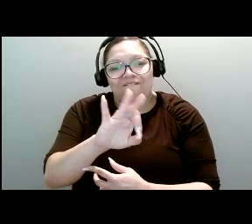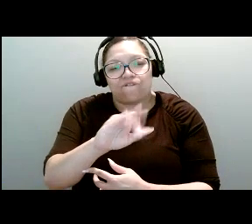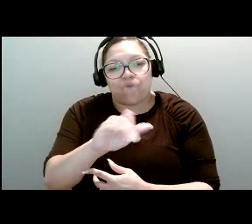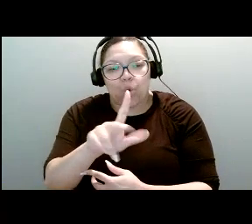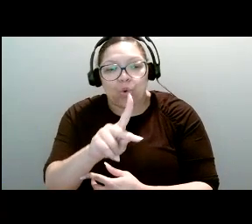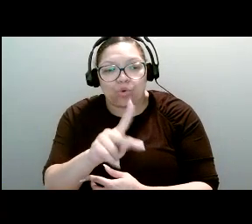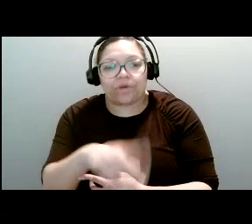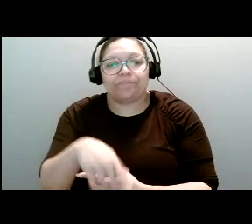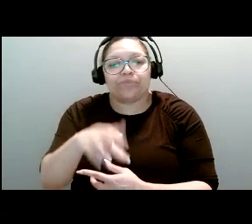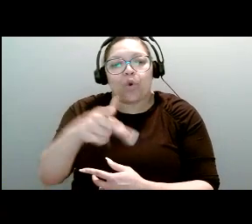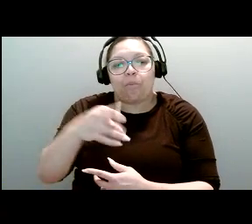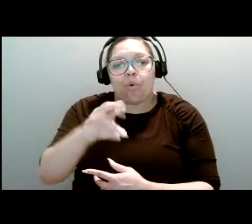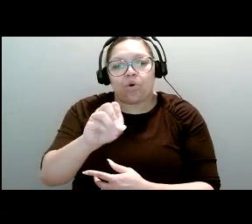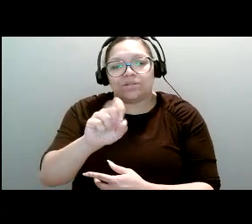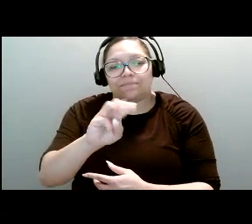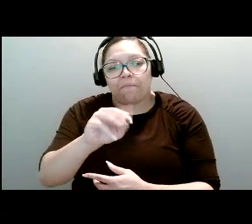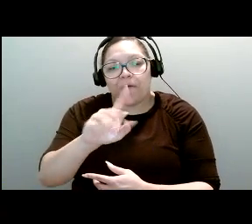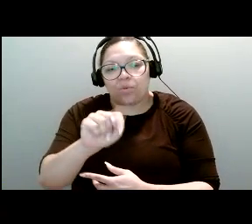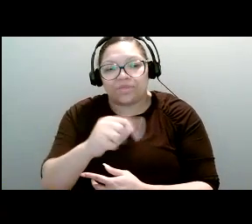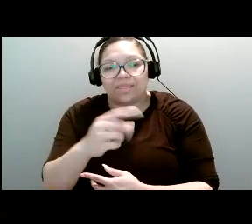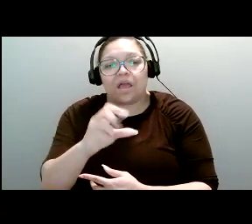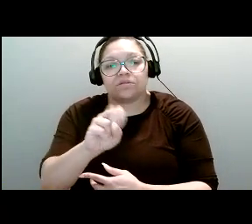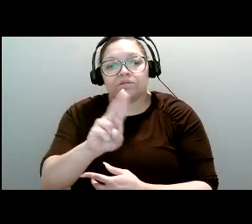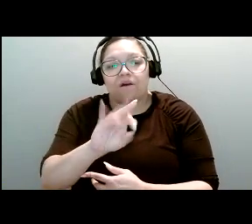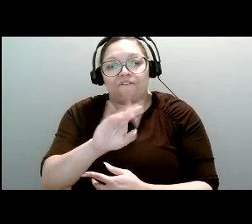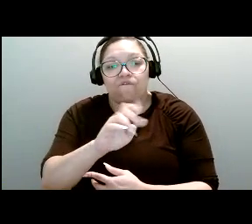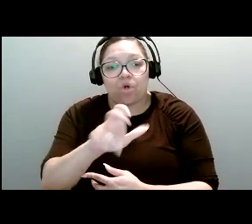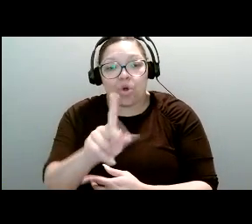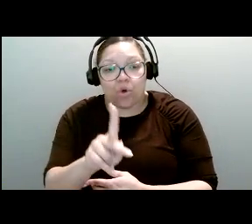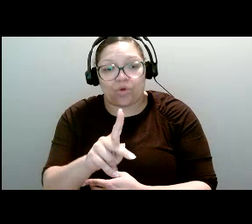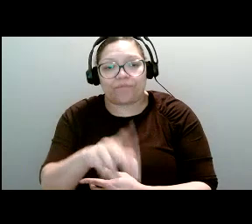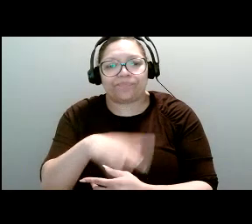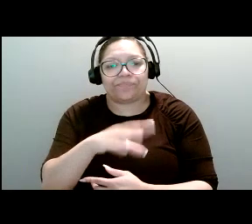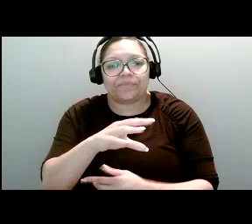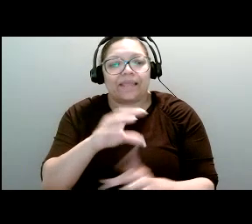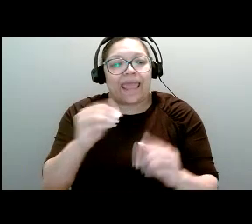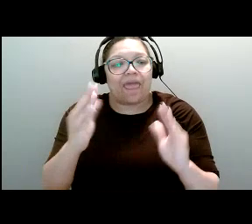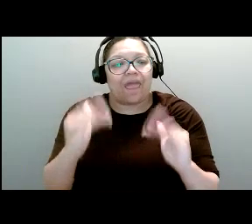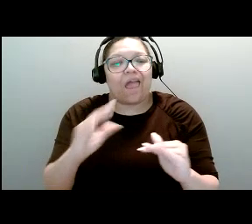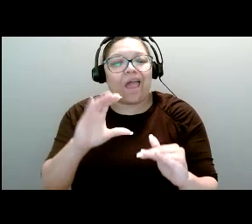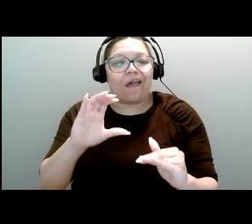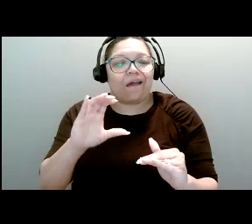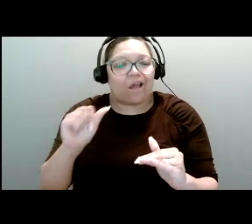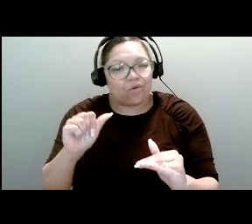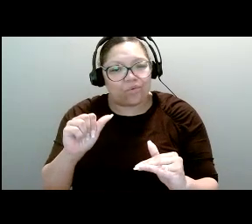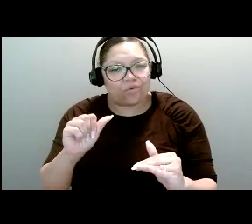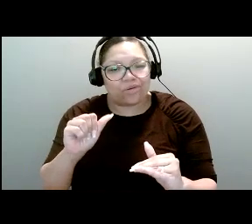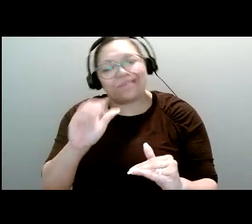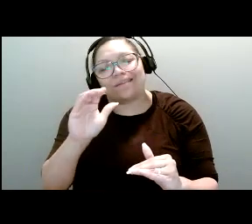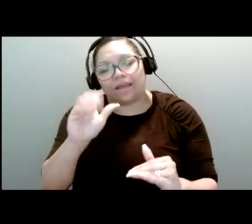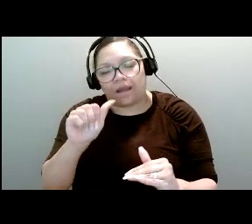and in North Carolina, the counties of Camden, Currituck, Gates and Pasquotank.